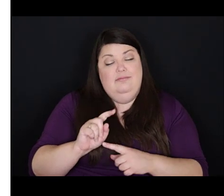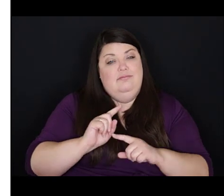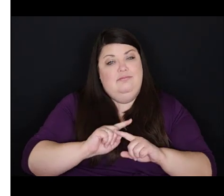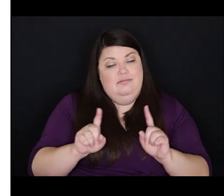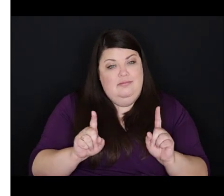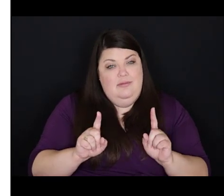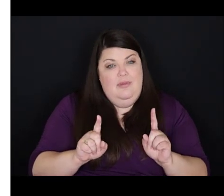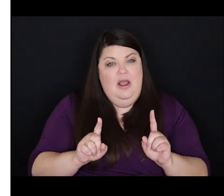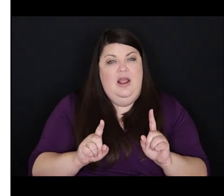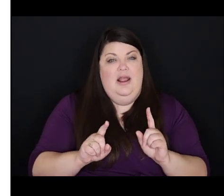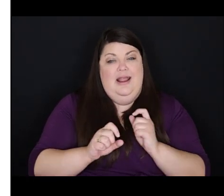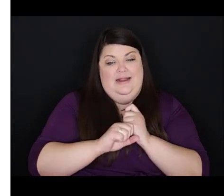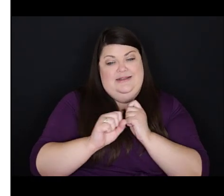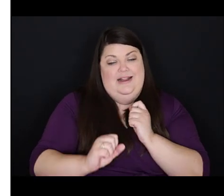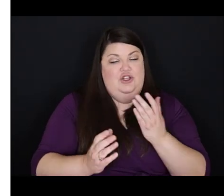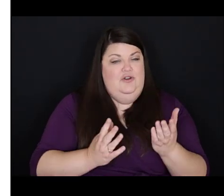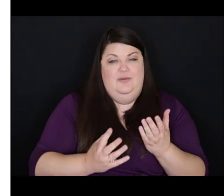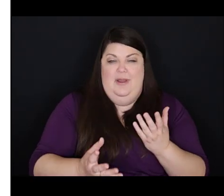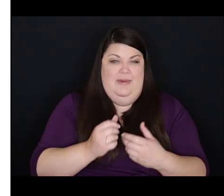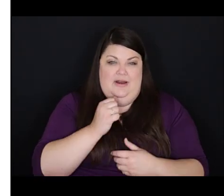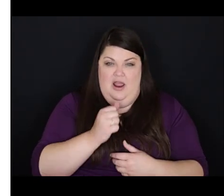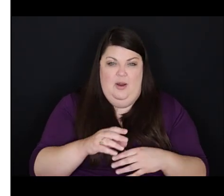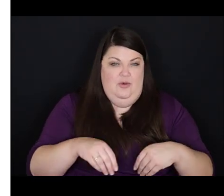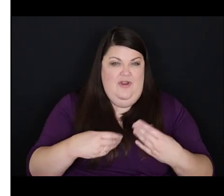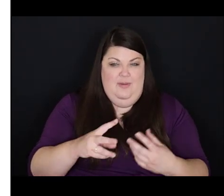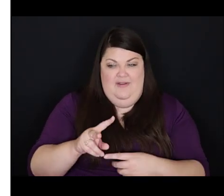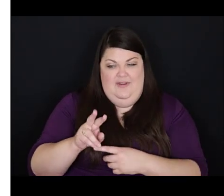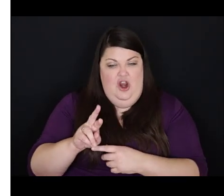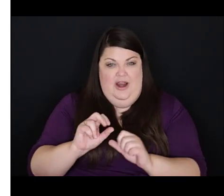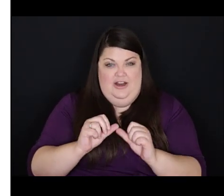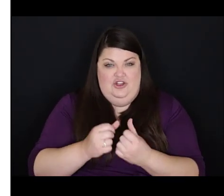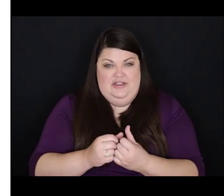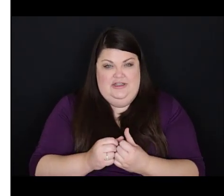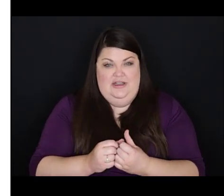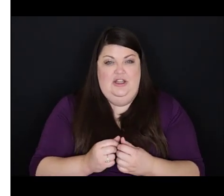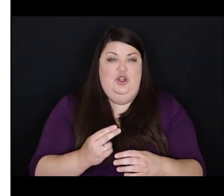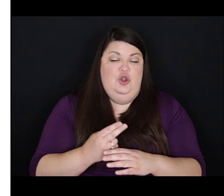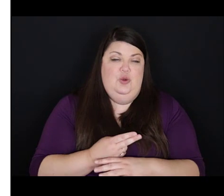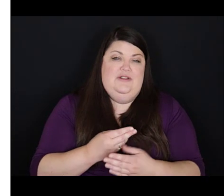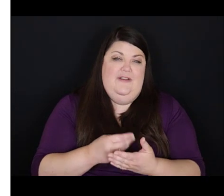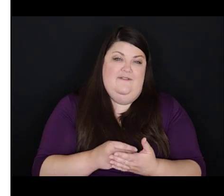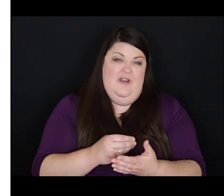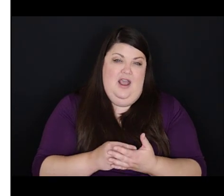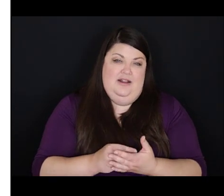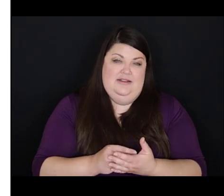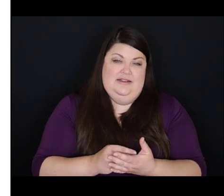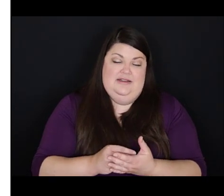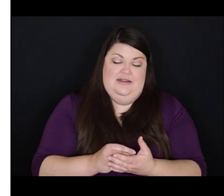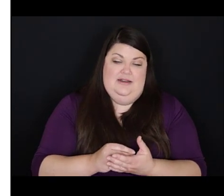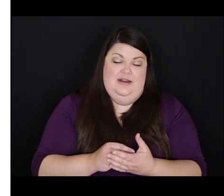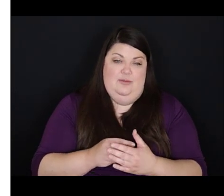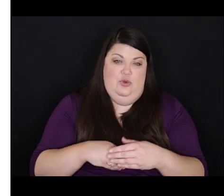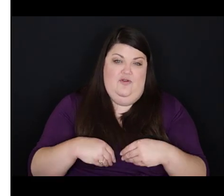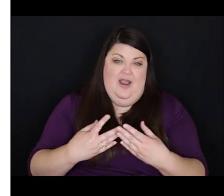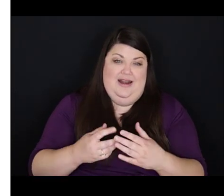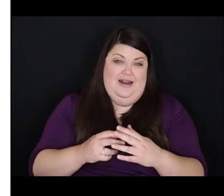services may not be provided by the VR agency using funds allotted under either the Supported